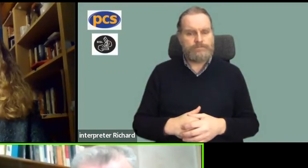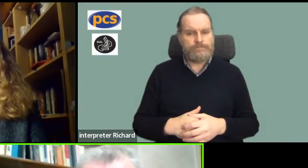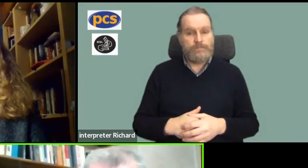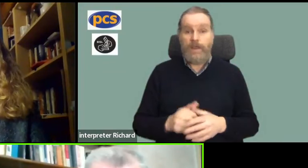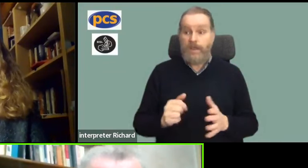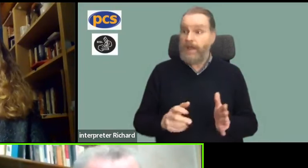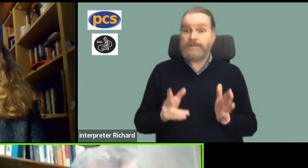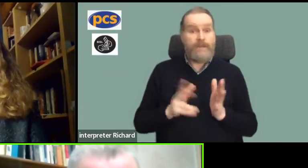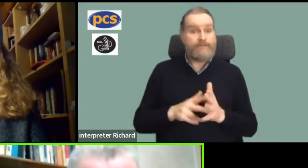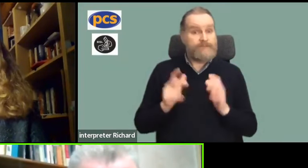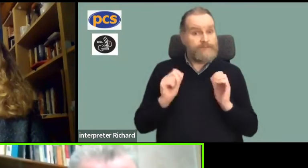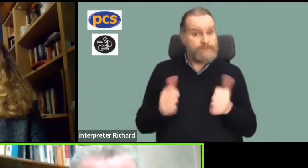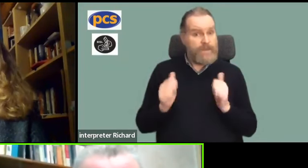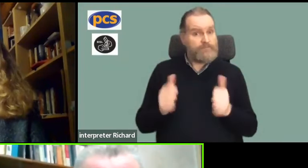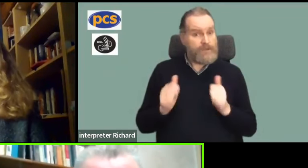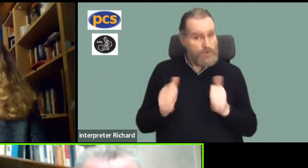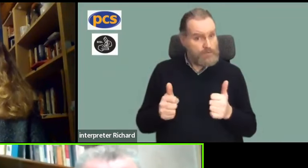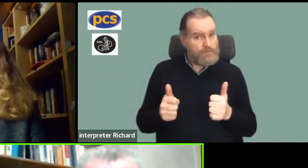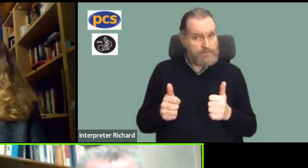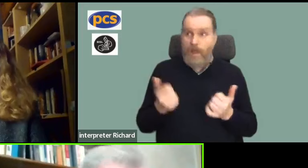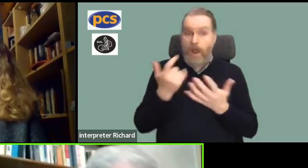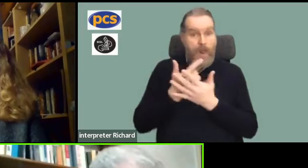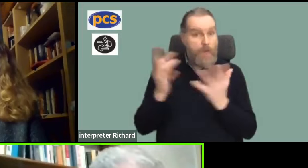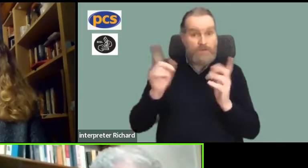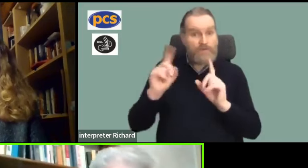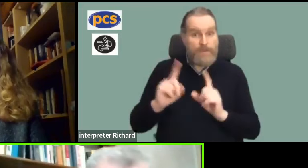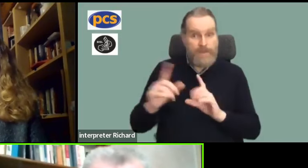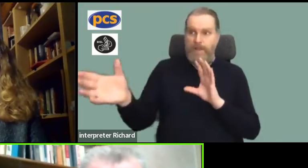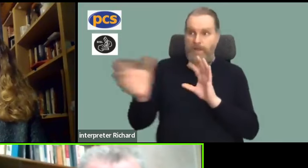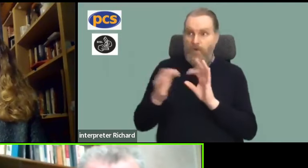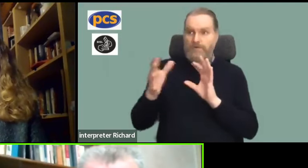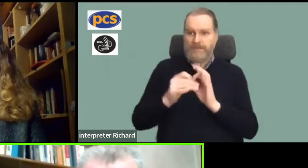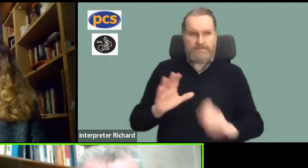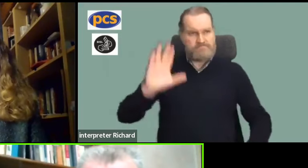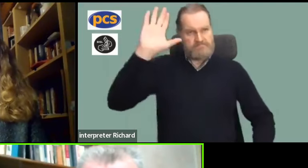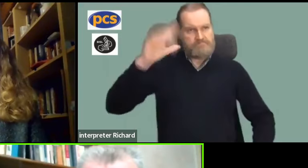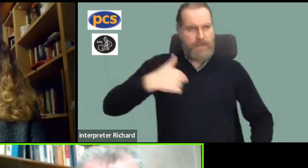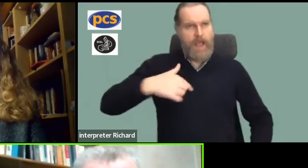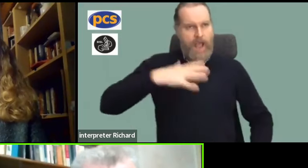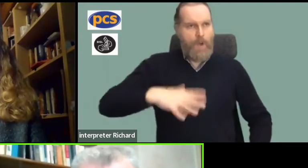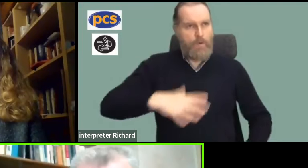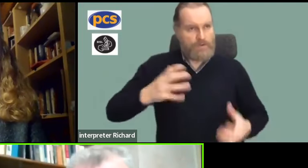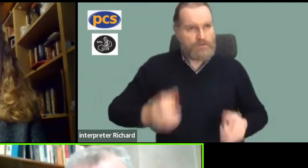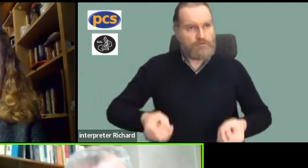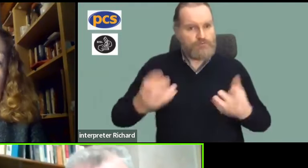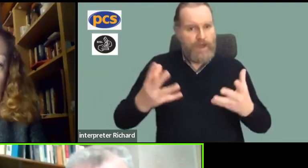It's very good in a way that lots of people have contacted the Union almost like saying I want to be on be on strike be on strike, and of course